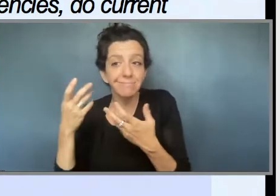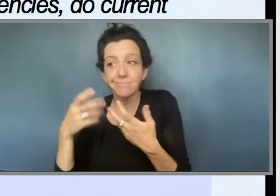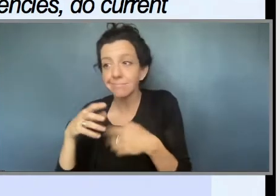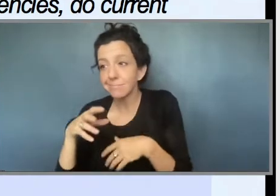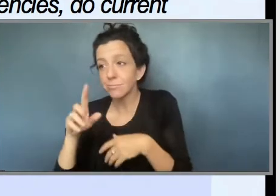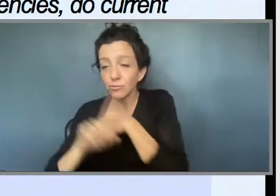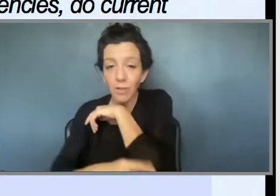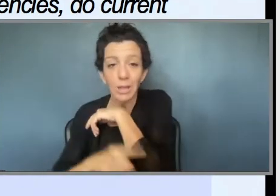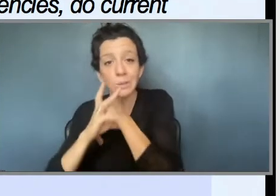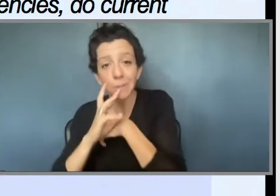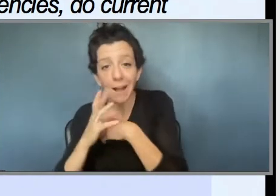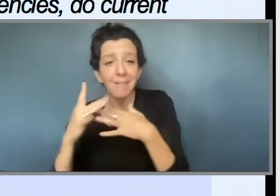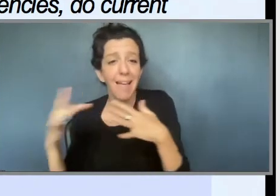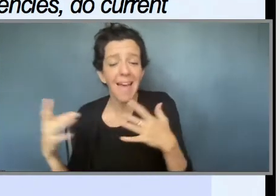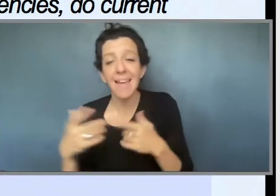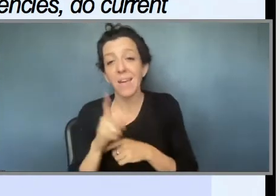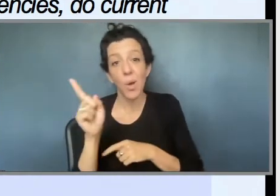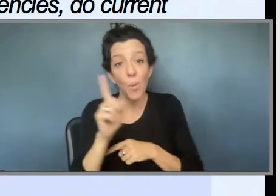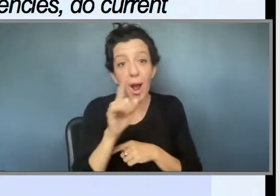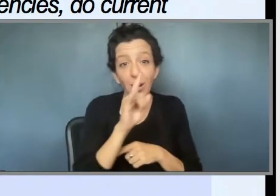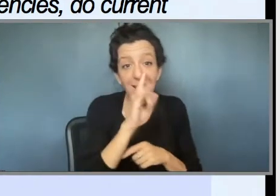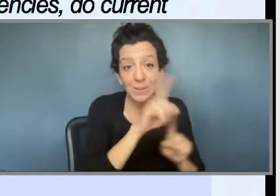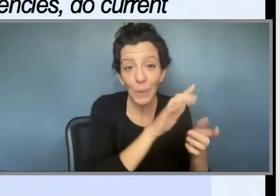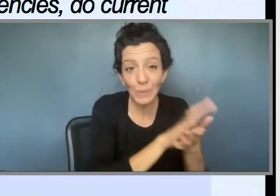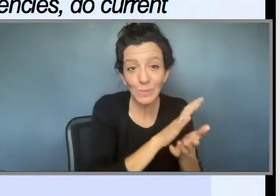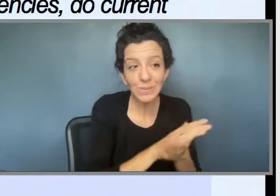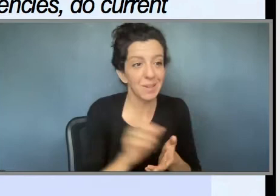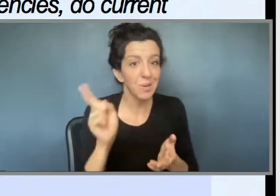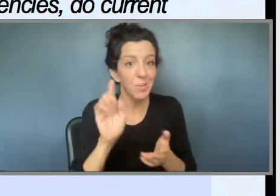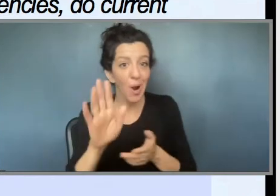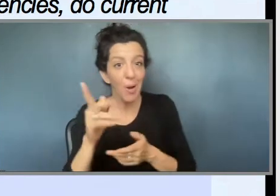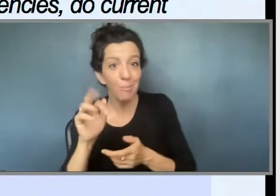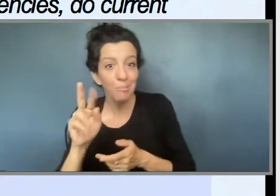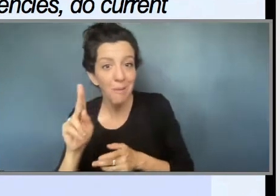Studio: Where your kids go to school where your parks are all of those things are things we want to look at, to make sure,